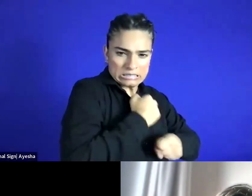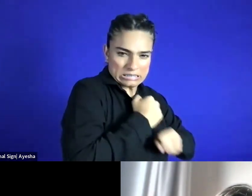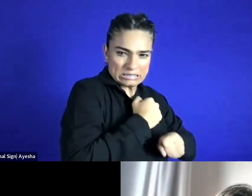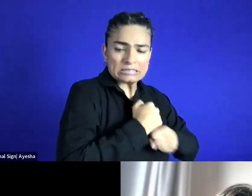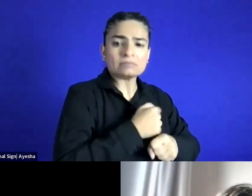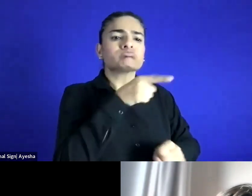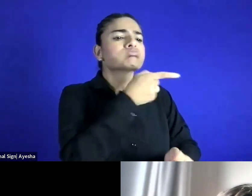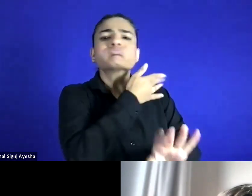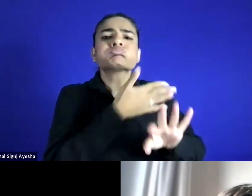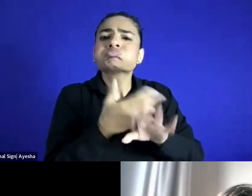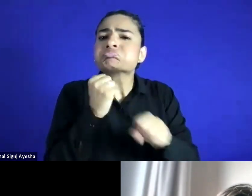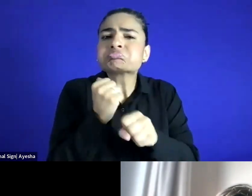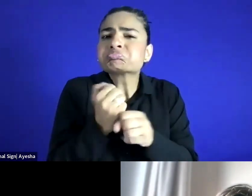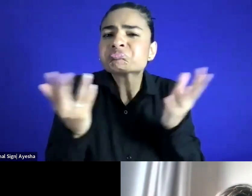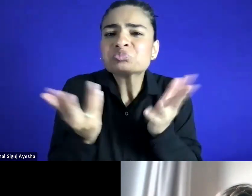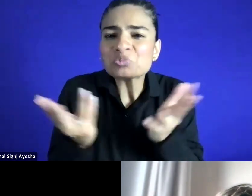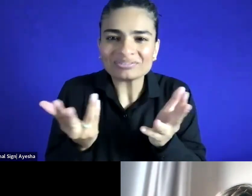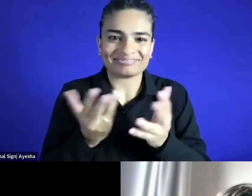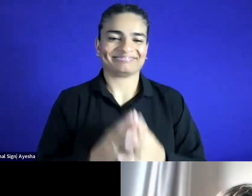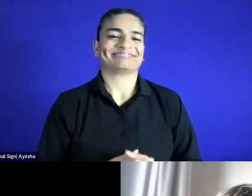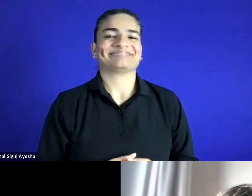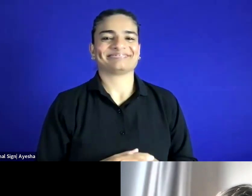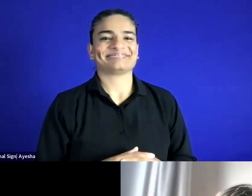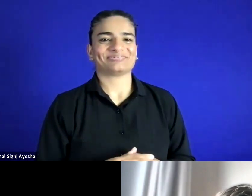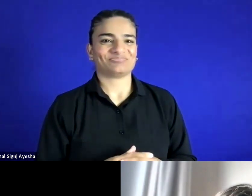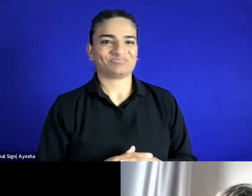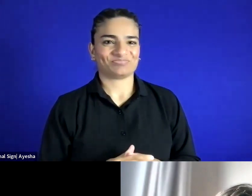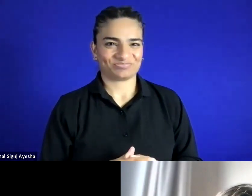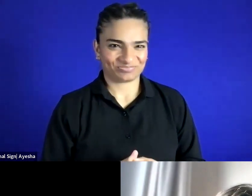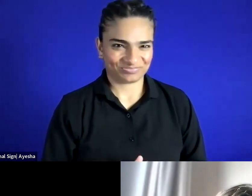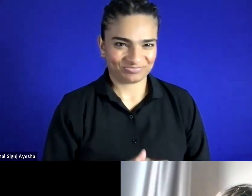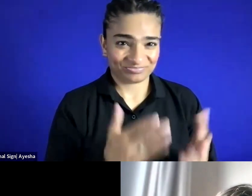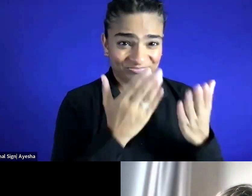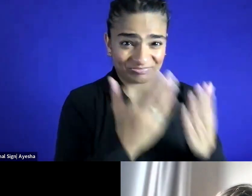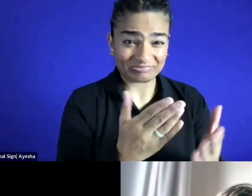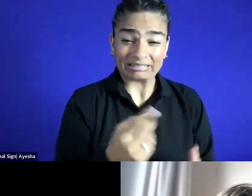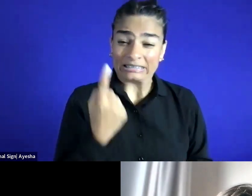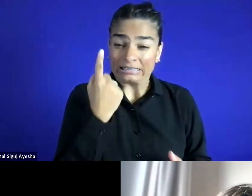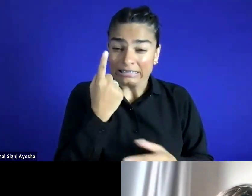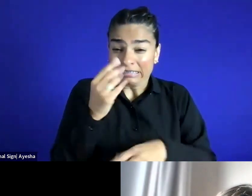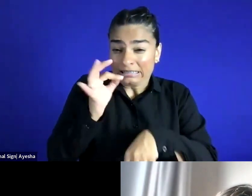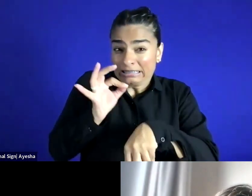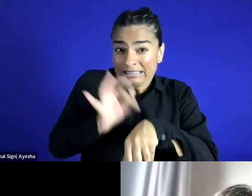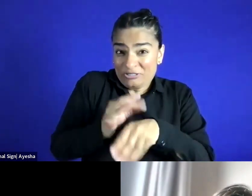I promise I'll tell you in a minute. So, folks, that I'm in the mix. Really? Pronouns are she and her.